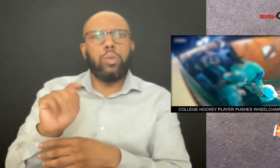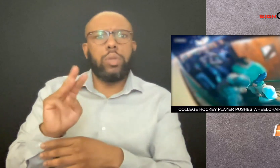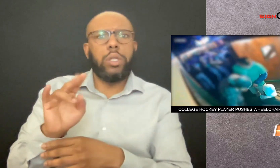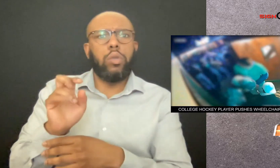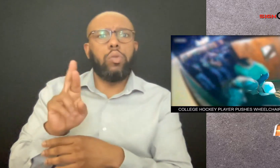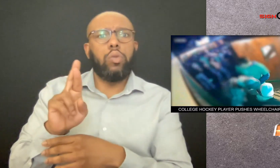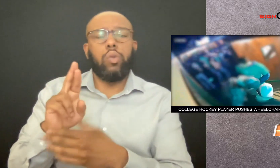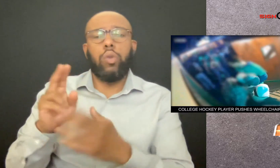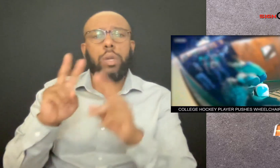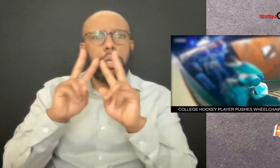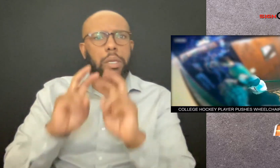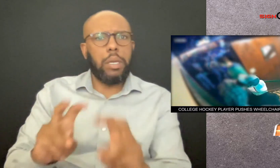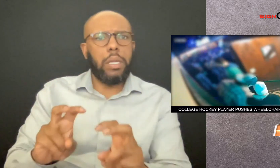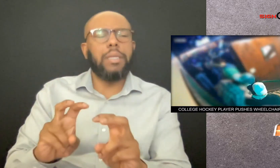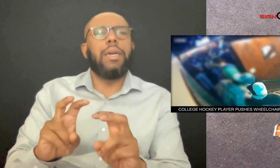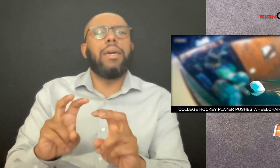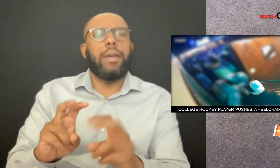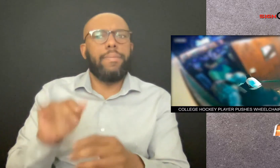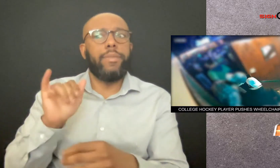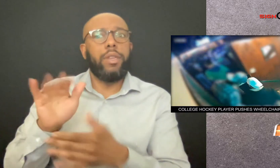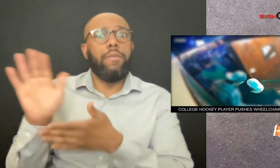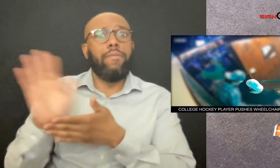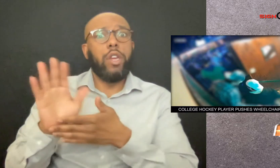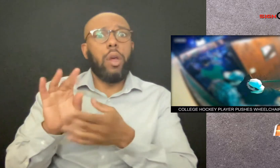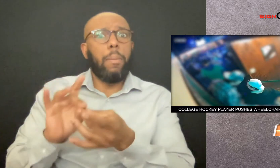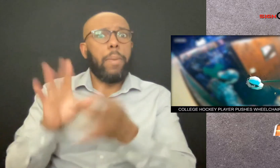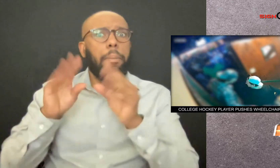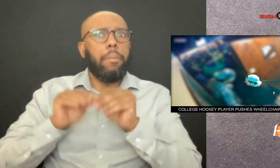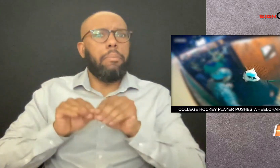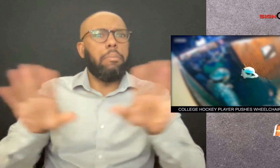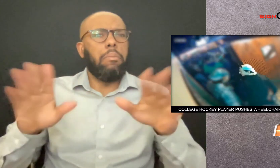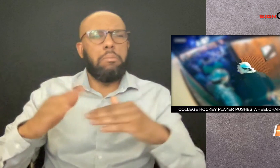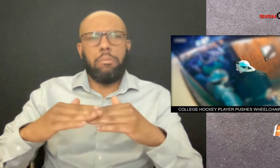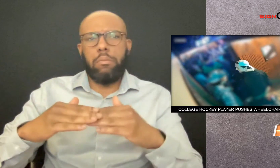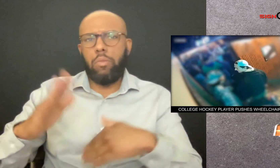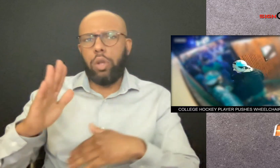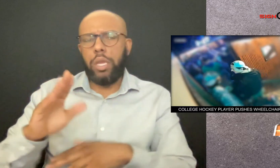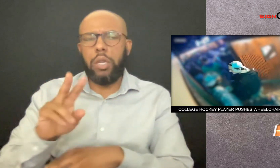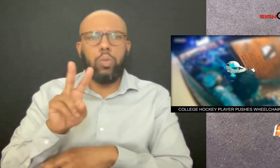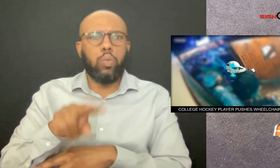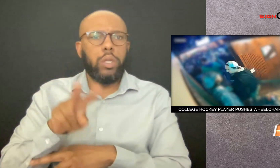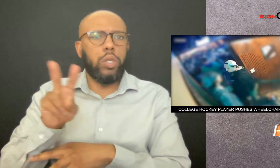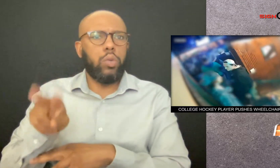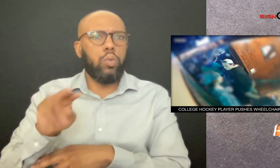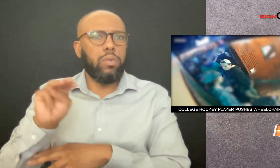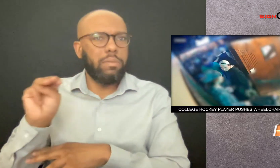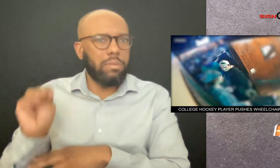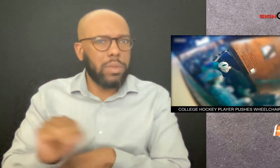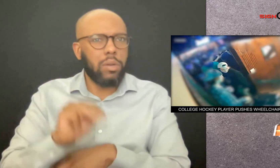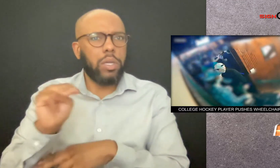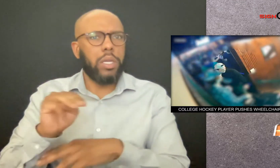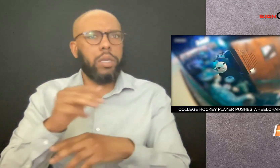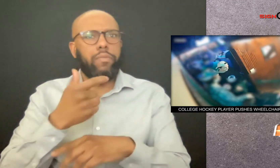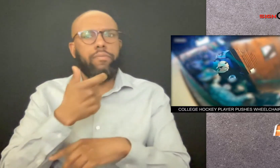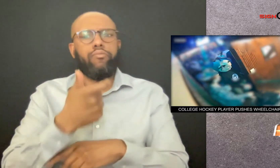and according to Twitter Analytics the video has been seen more than 22 million times.